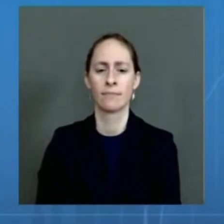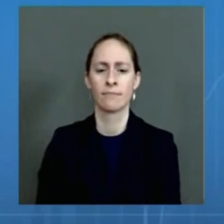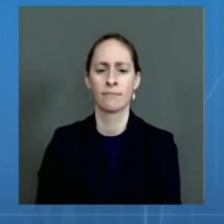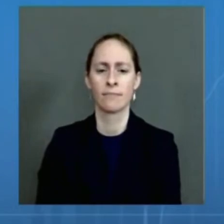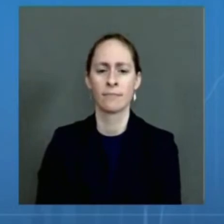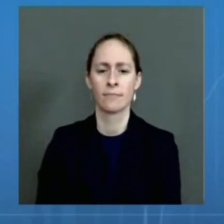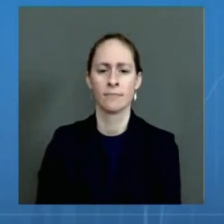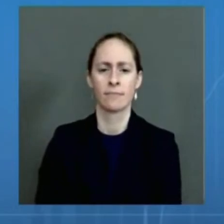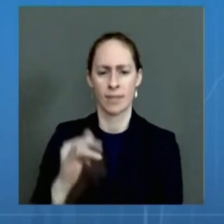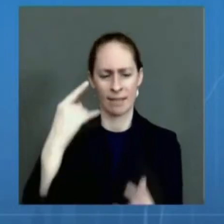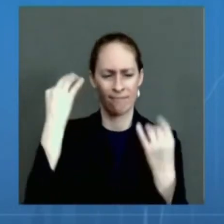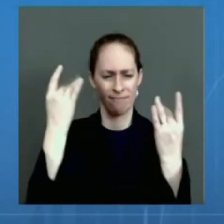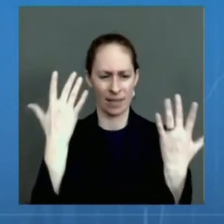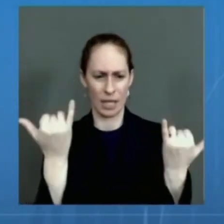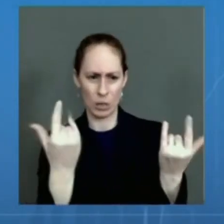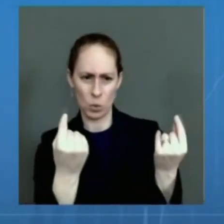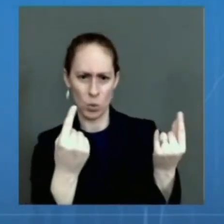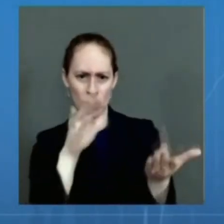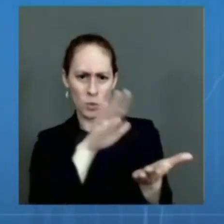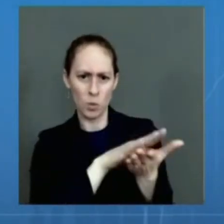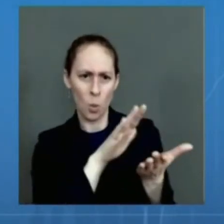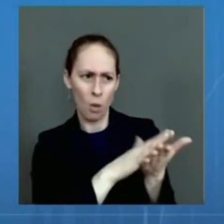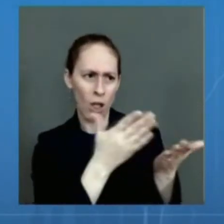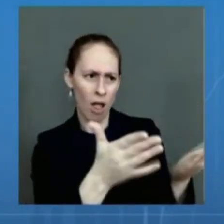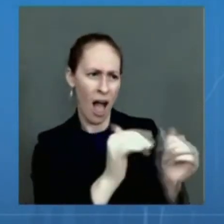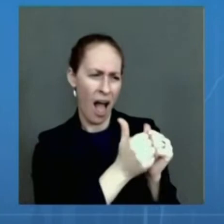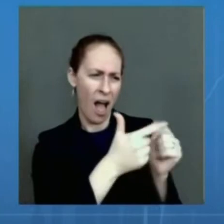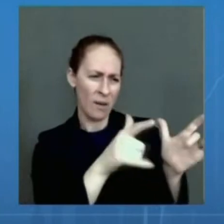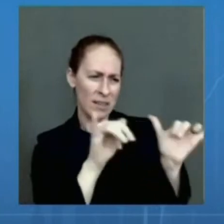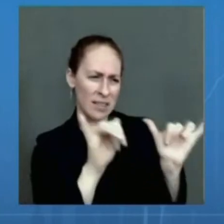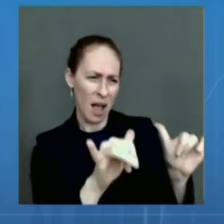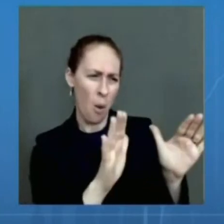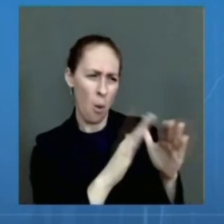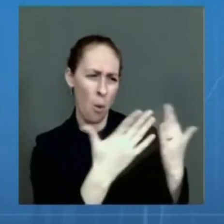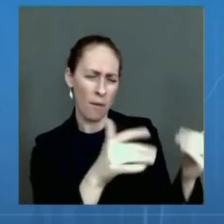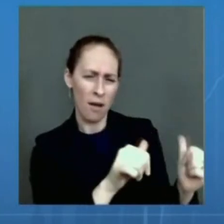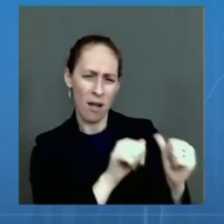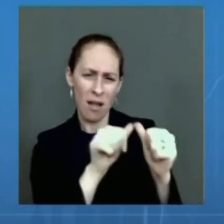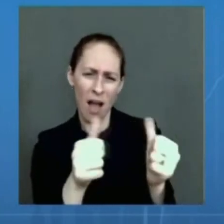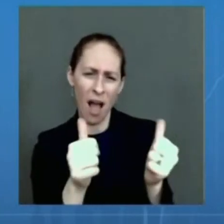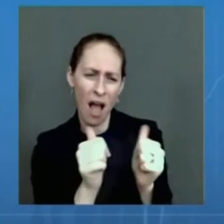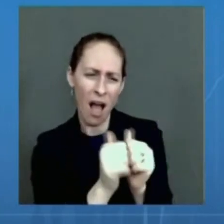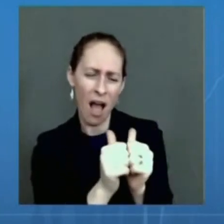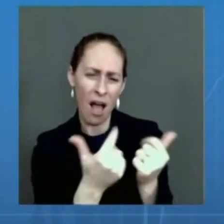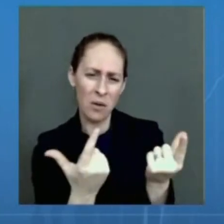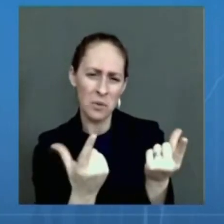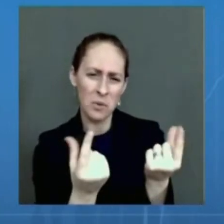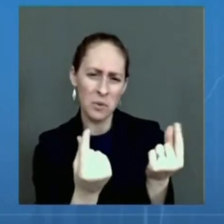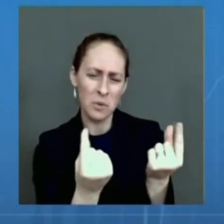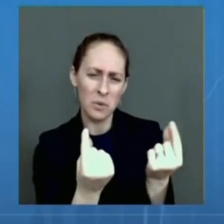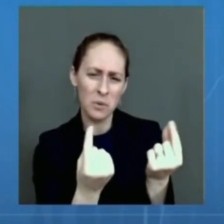OUR CHILDREN IN SCHOOL. OVER THE PAST FEW MONTHS CDC HAS COLLABORATED WITH SCHOOL